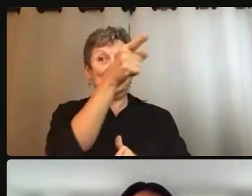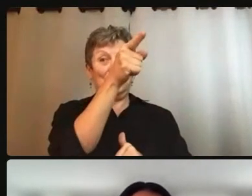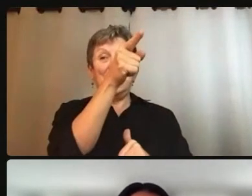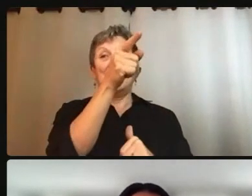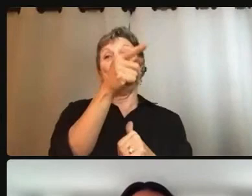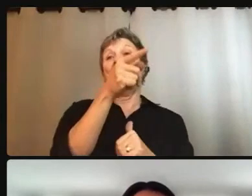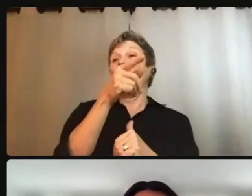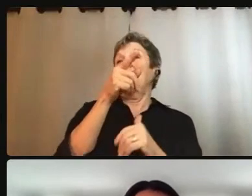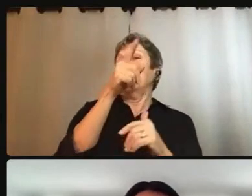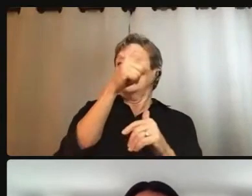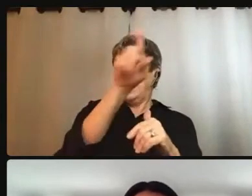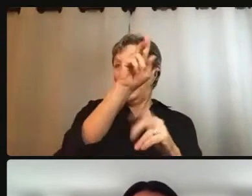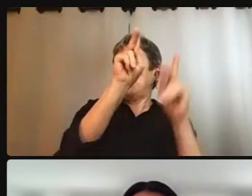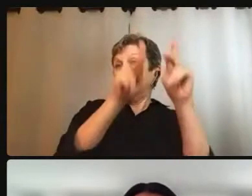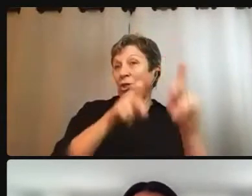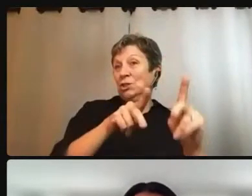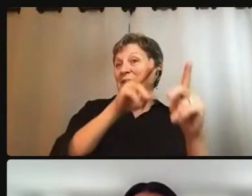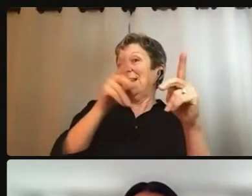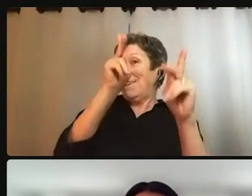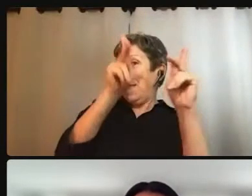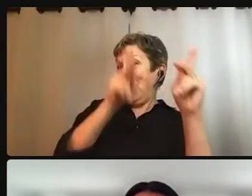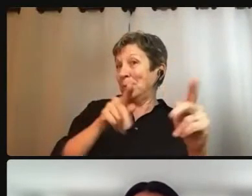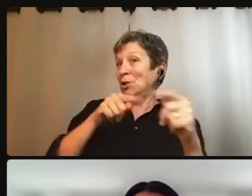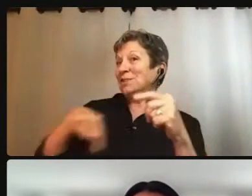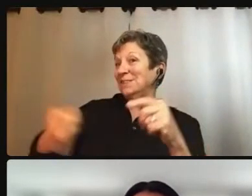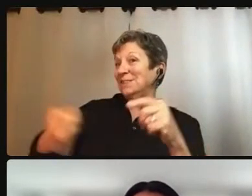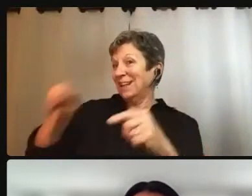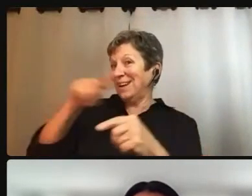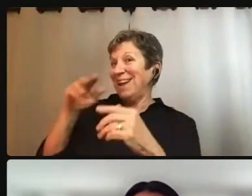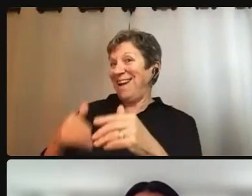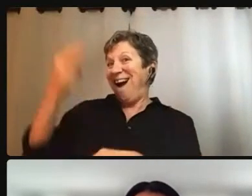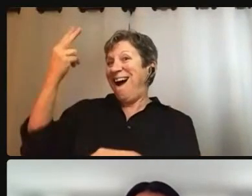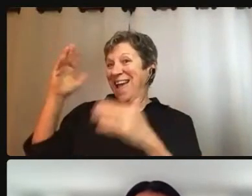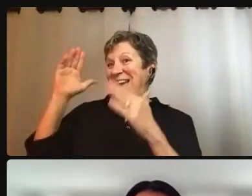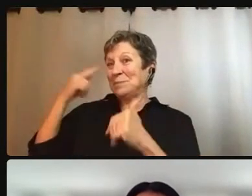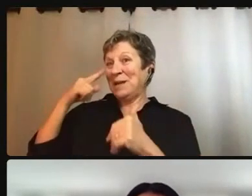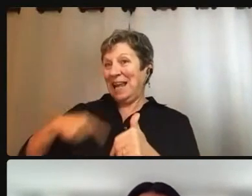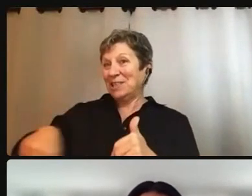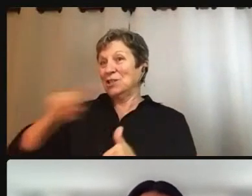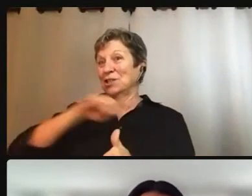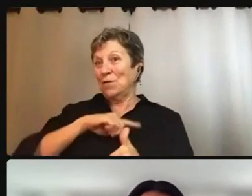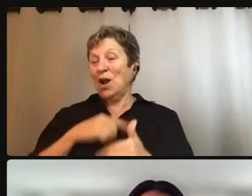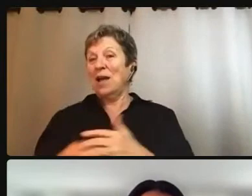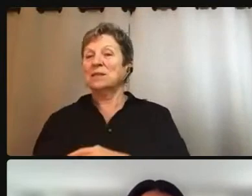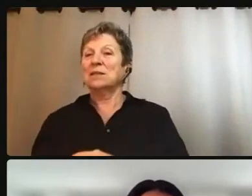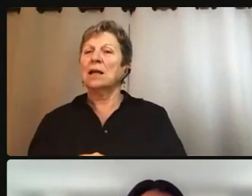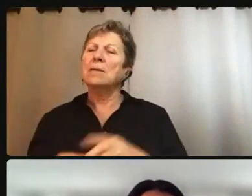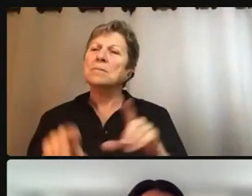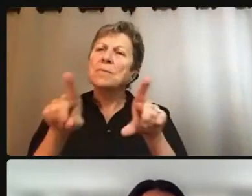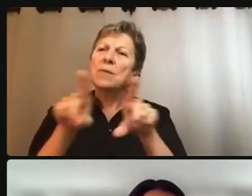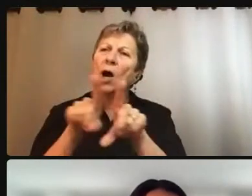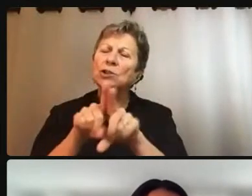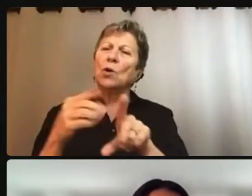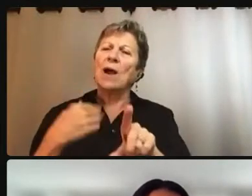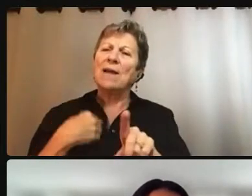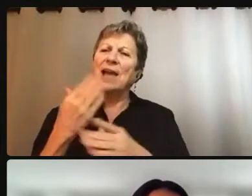HIGH EXPECTATION FOR THE NEW SUPERINTENDENT AND HIGH EXPECTATIONS FOR EVERYONE